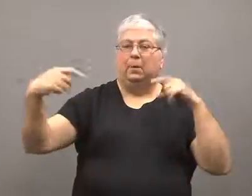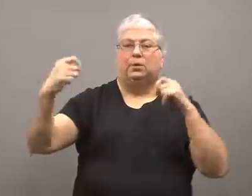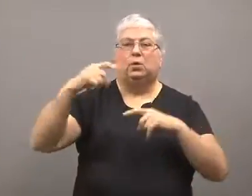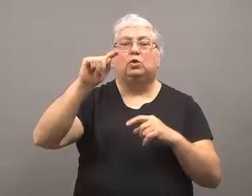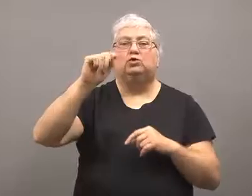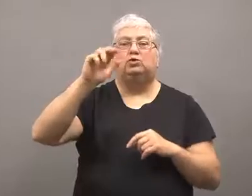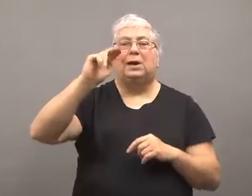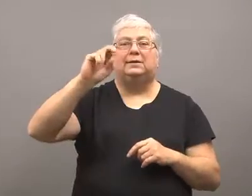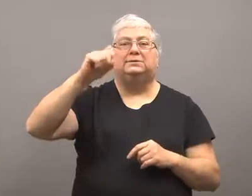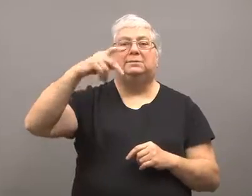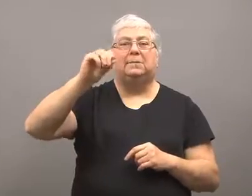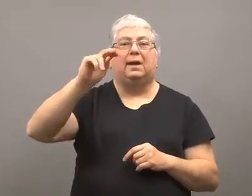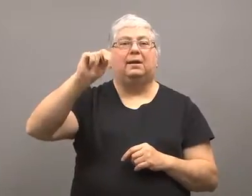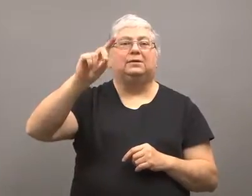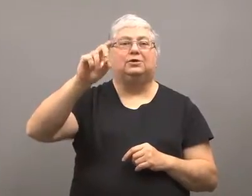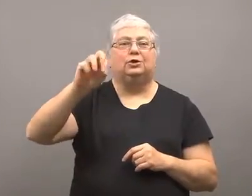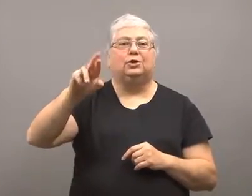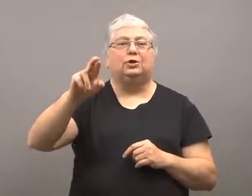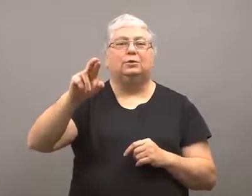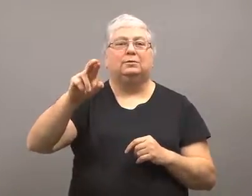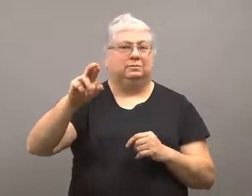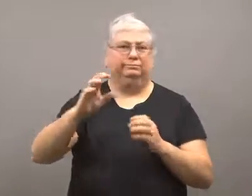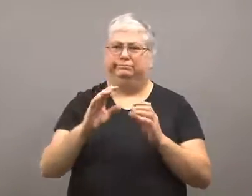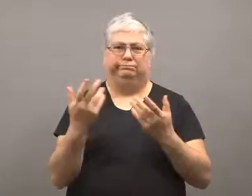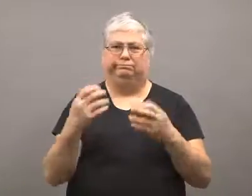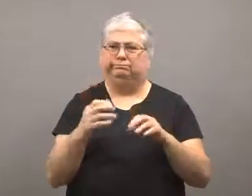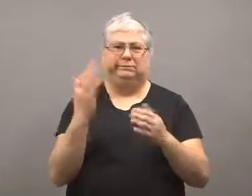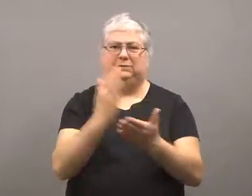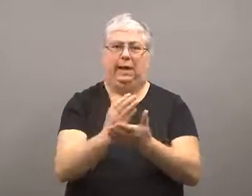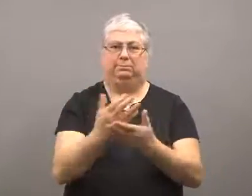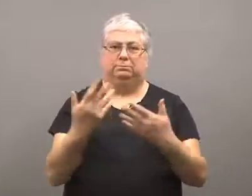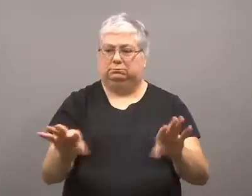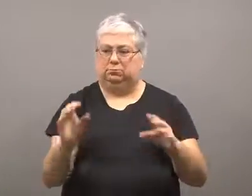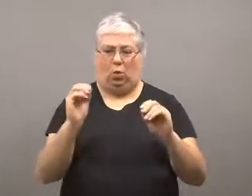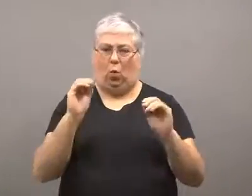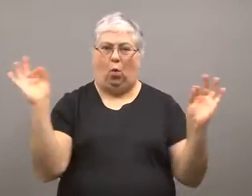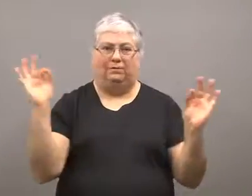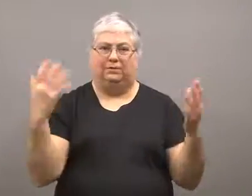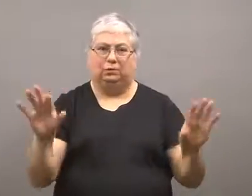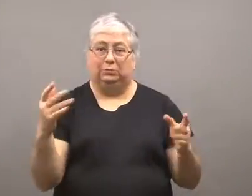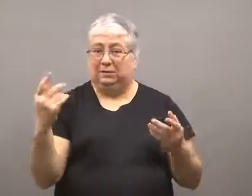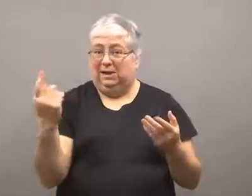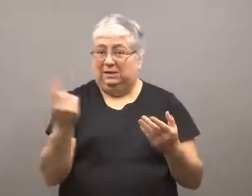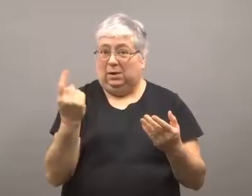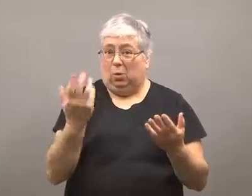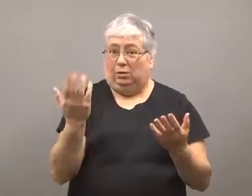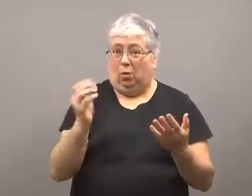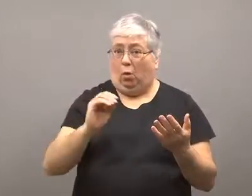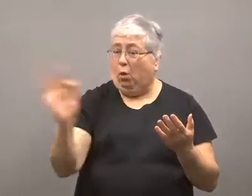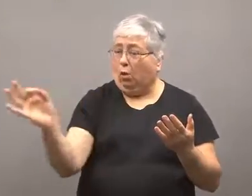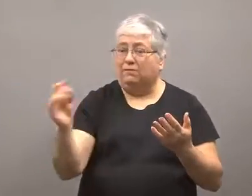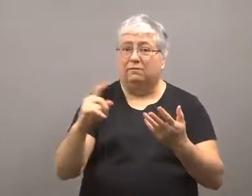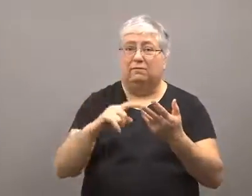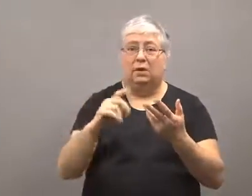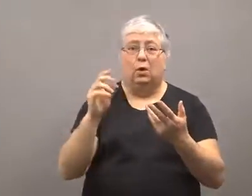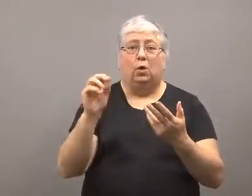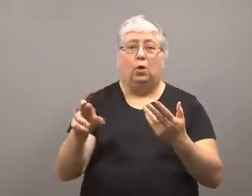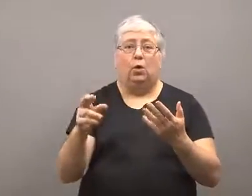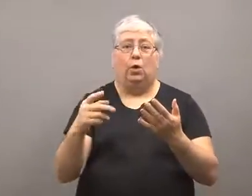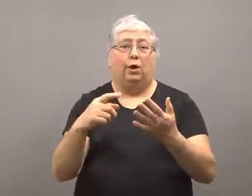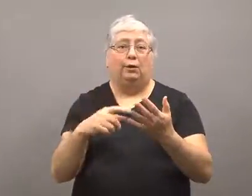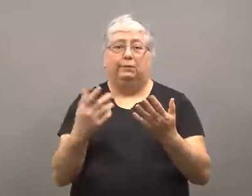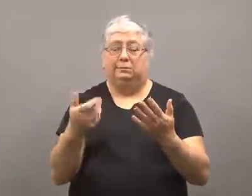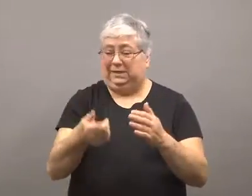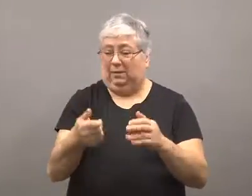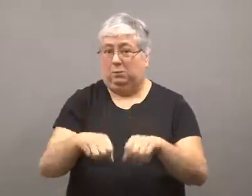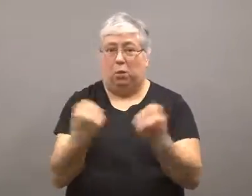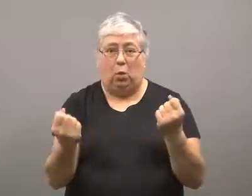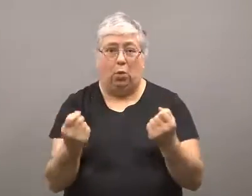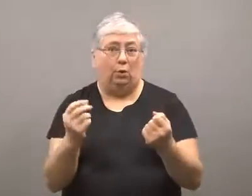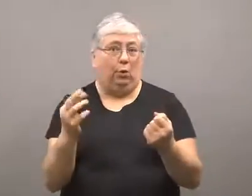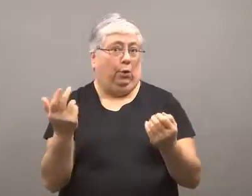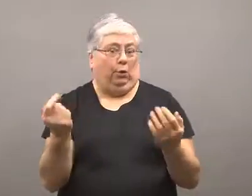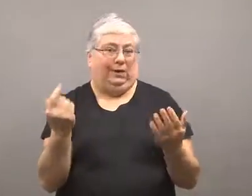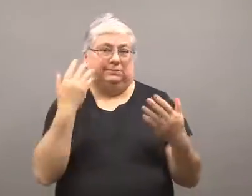The transponder went offline at that point.